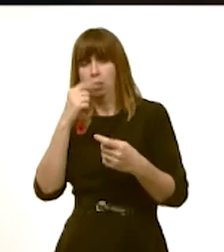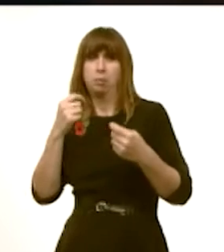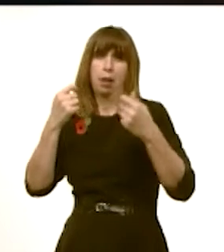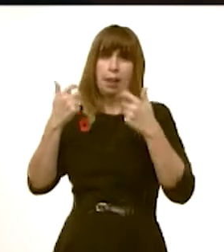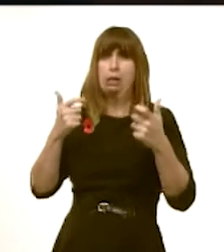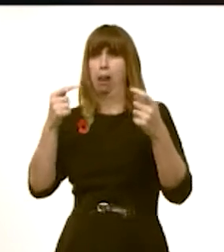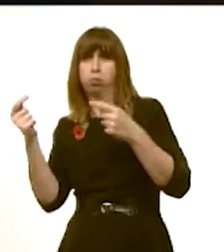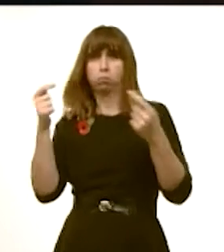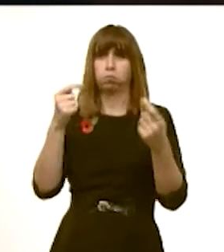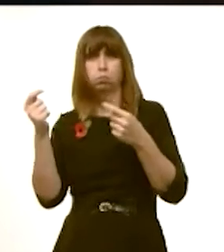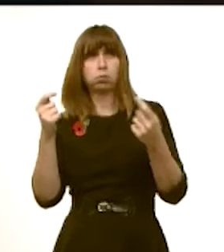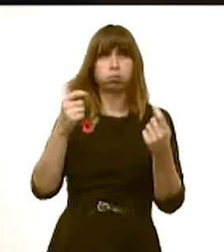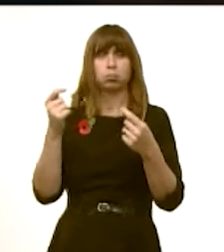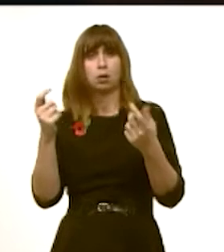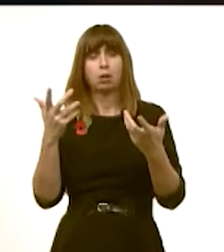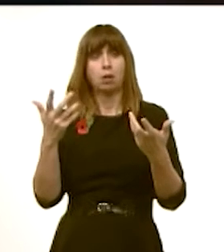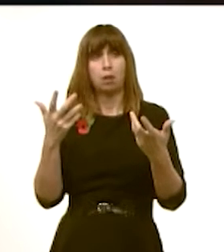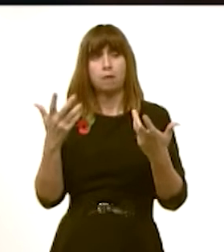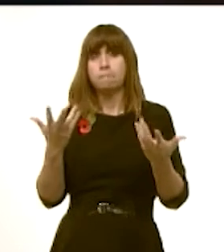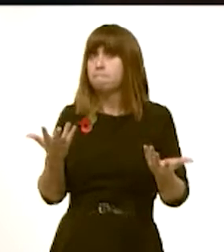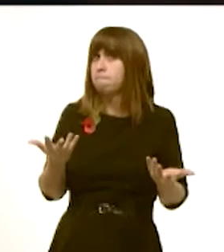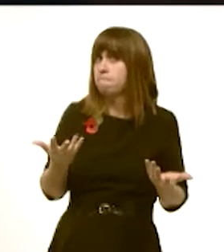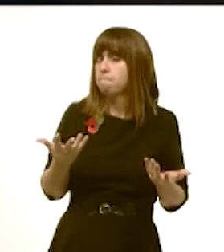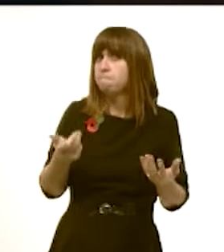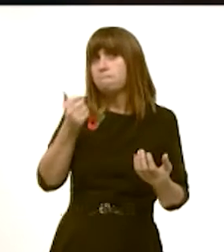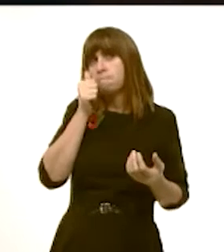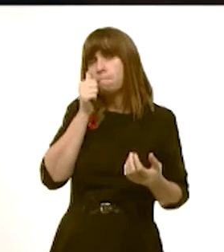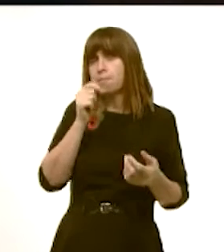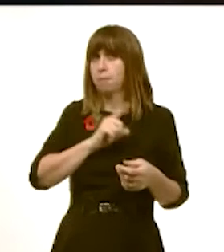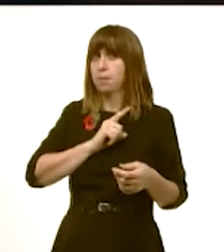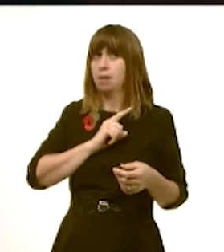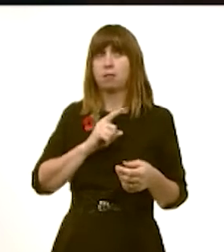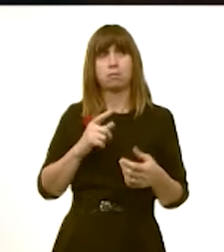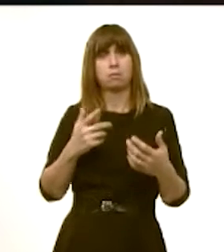In this context, First Minister, given the unprecedented levels of indebtedness that